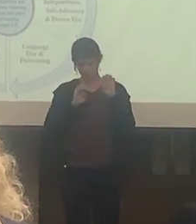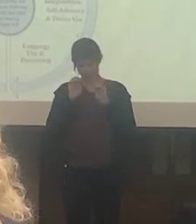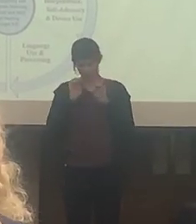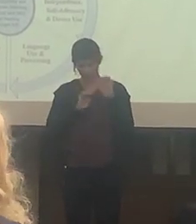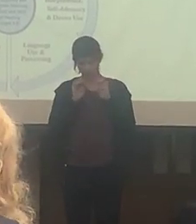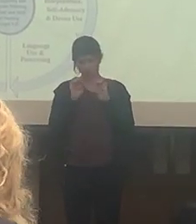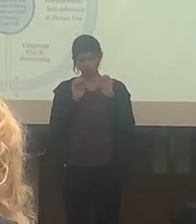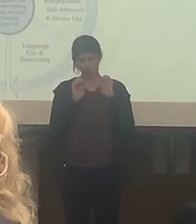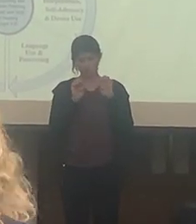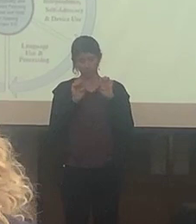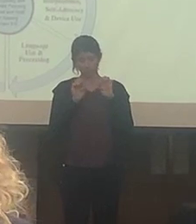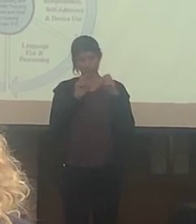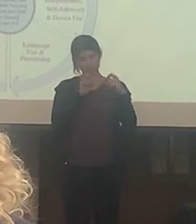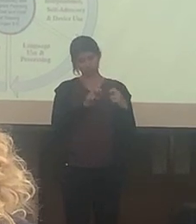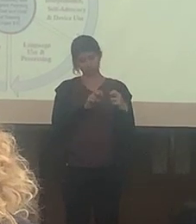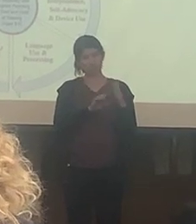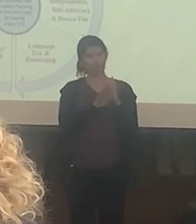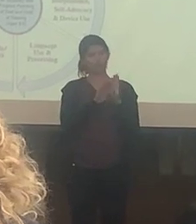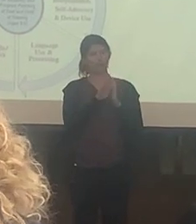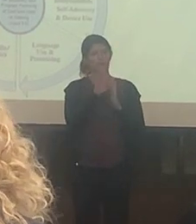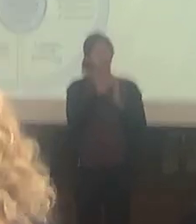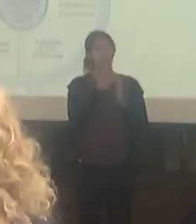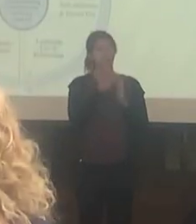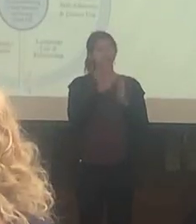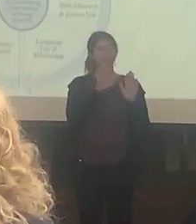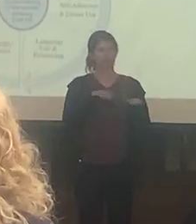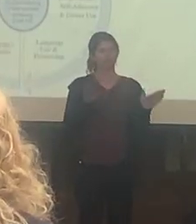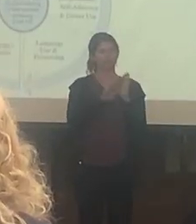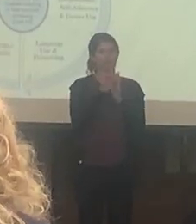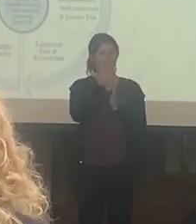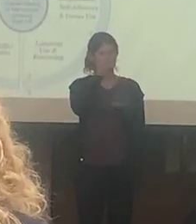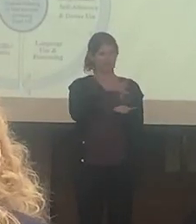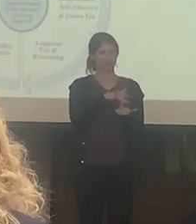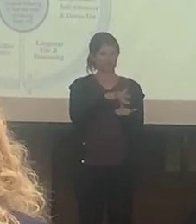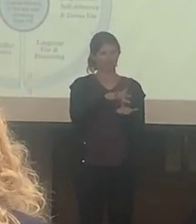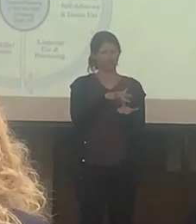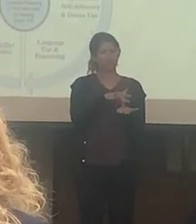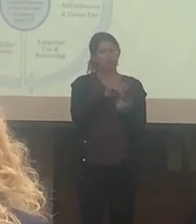your child and the child development center has certain assessments they need to protect